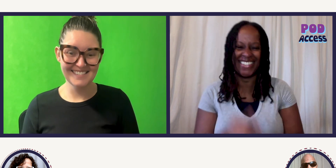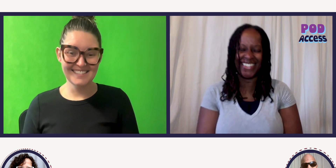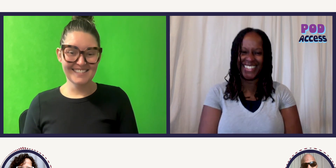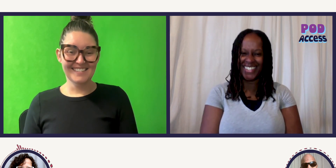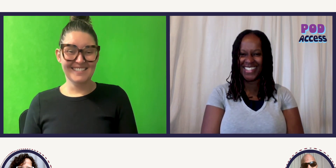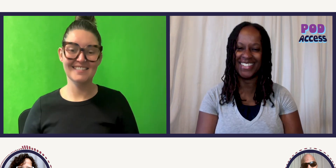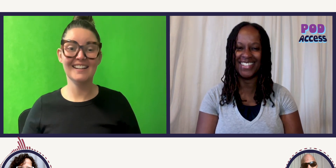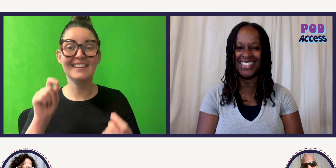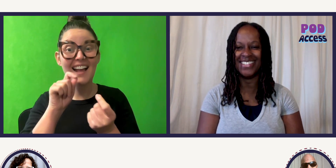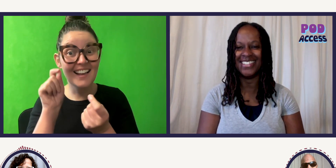Exactly! Ooh!